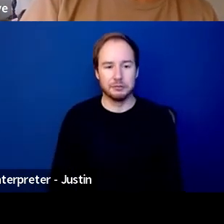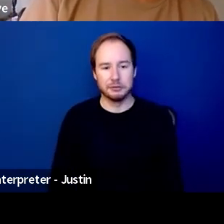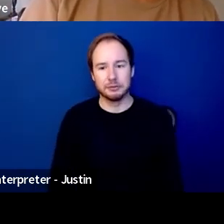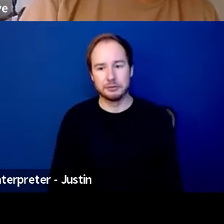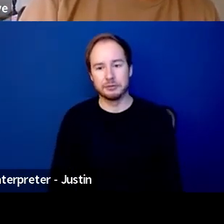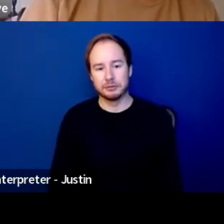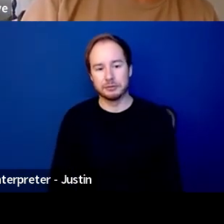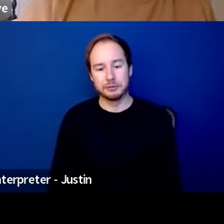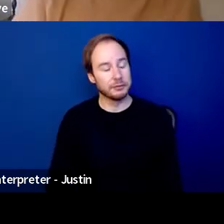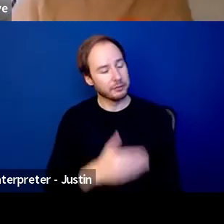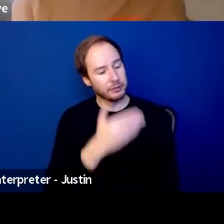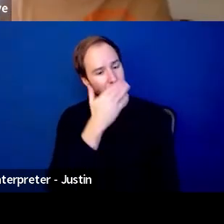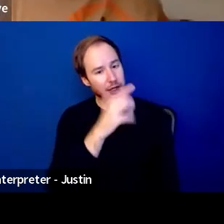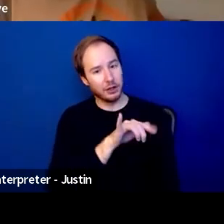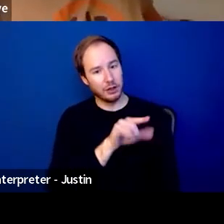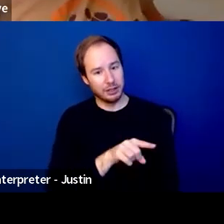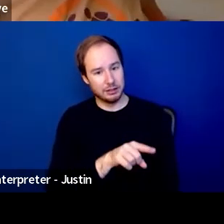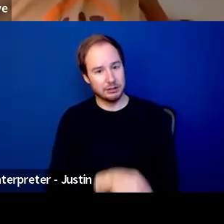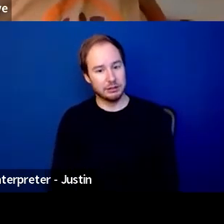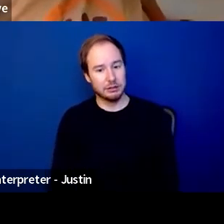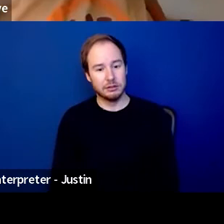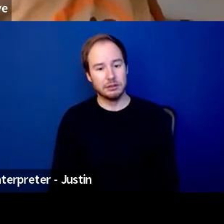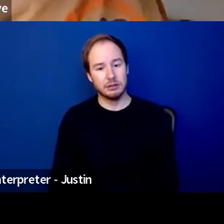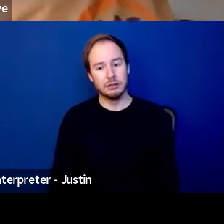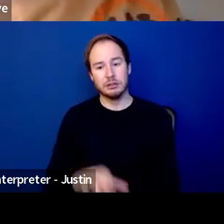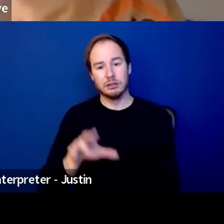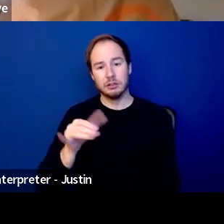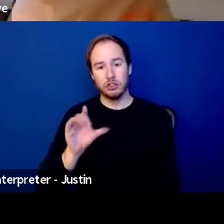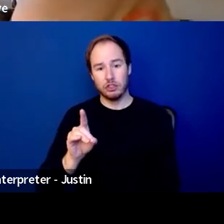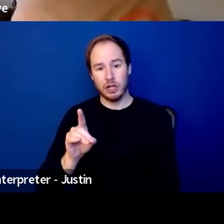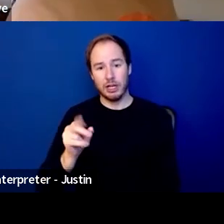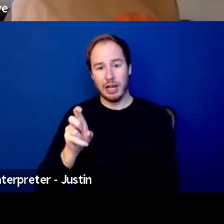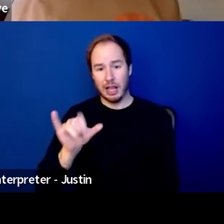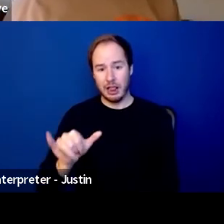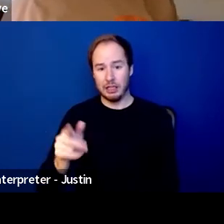Thanks so much, Liz. Chad, Ashley, any insights into what you've seen?